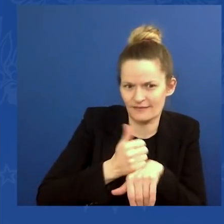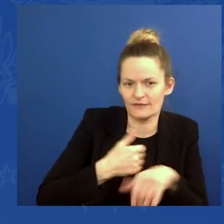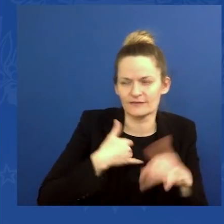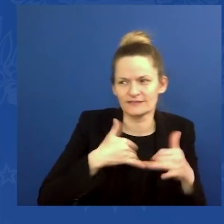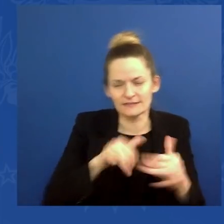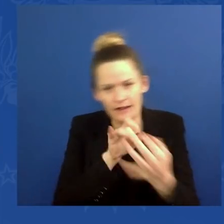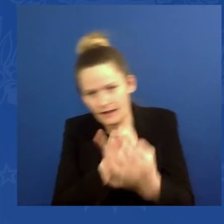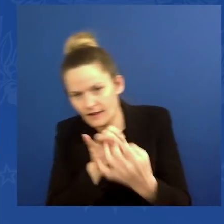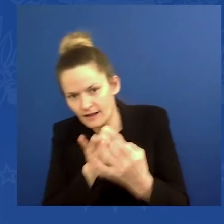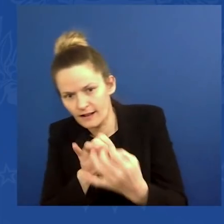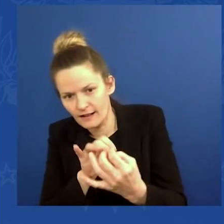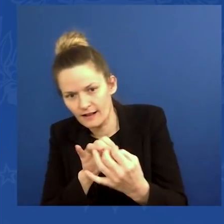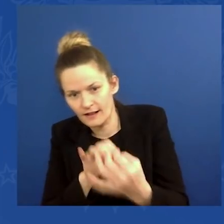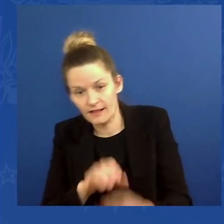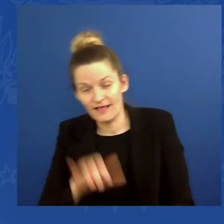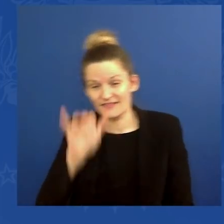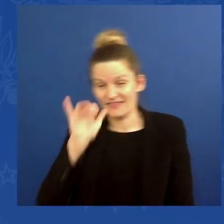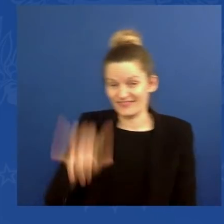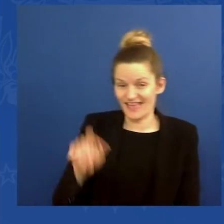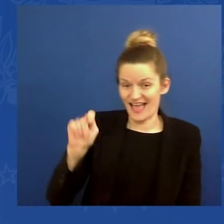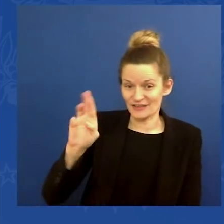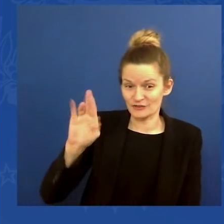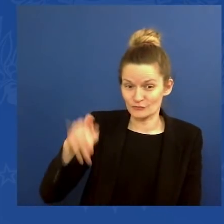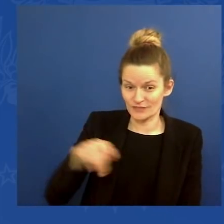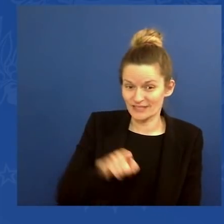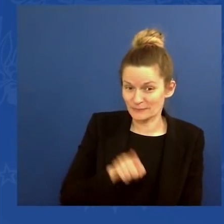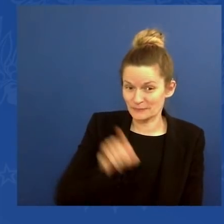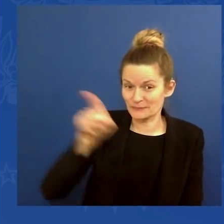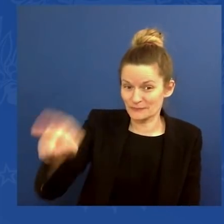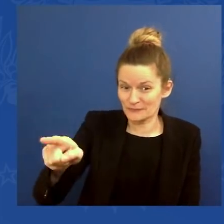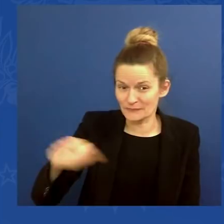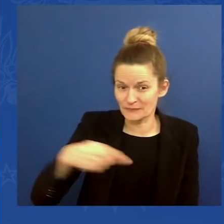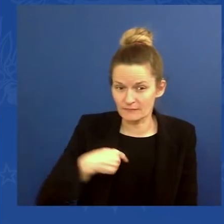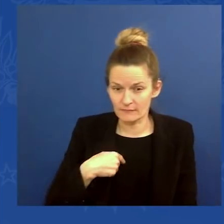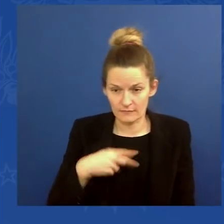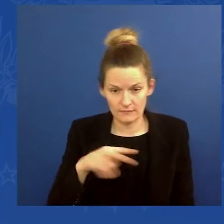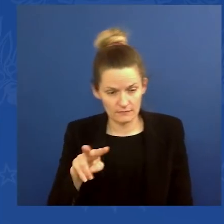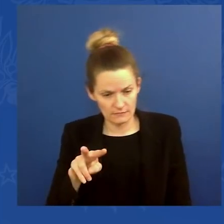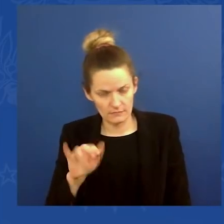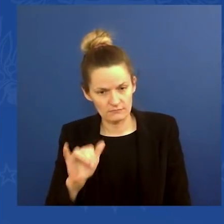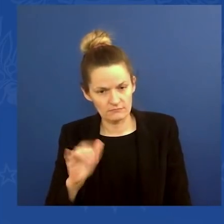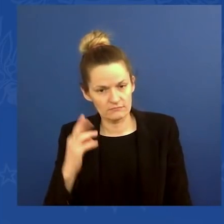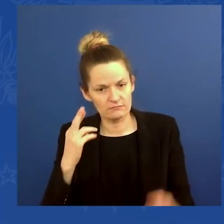it was an -- a bit of an epiphany for my parents. They thought -- you hear all the stories